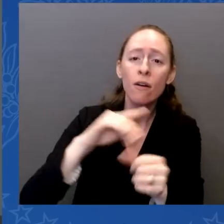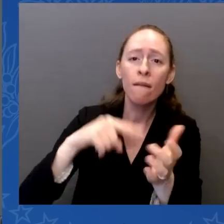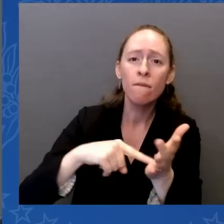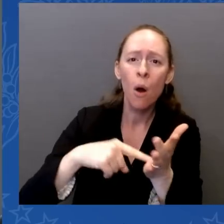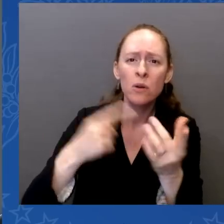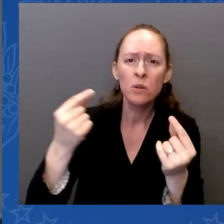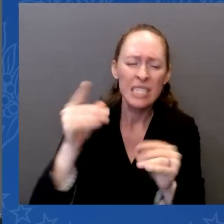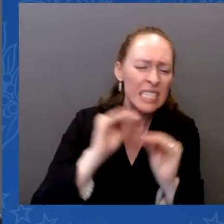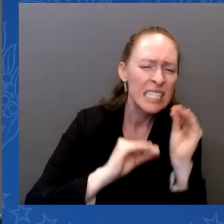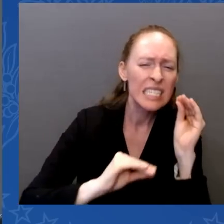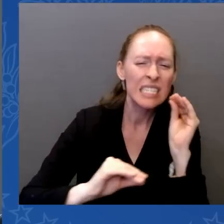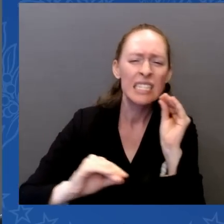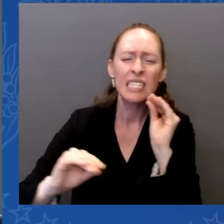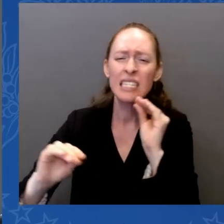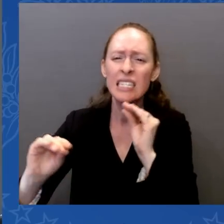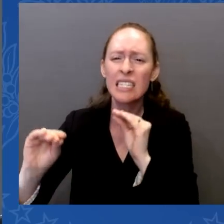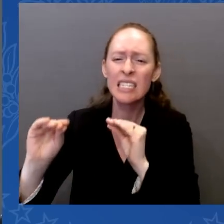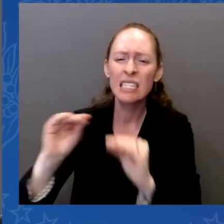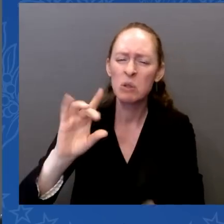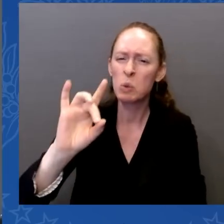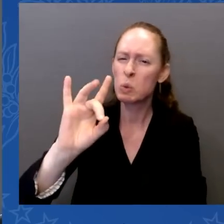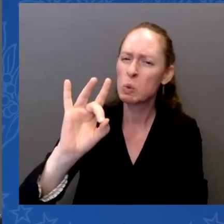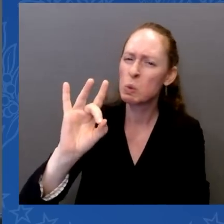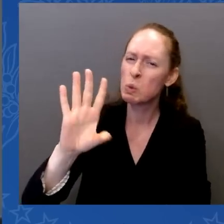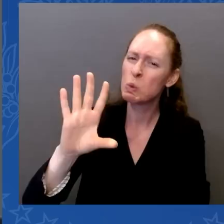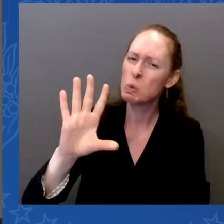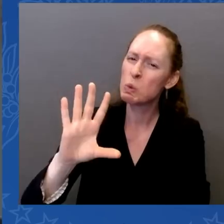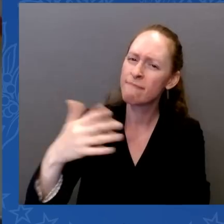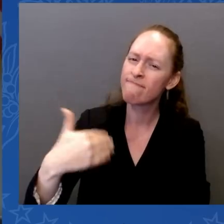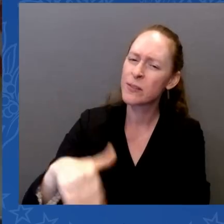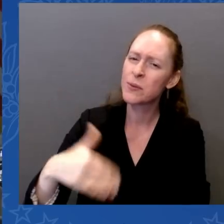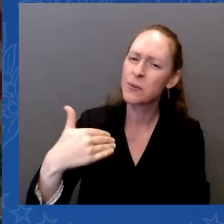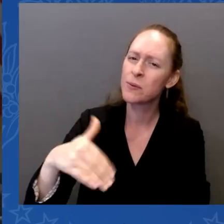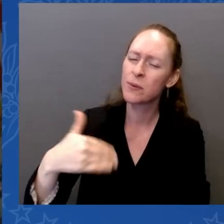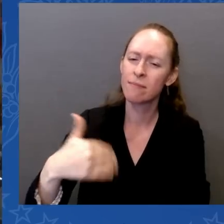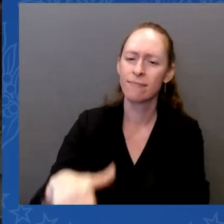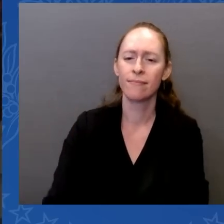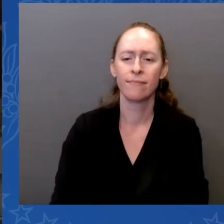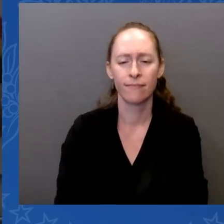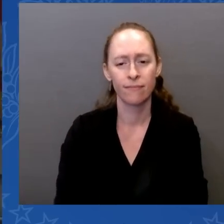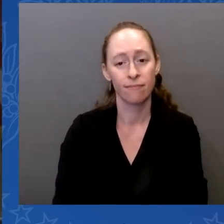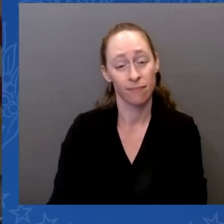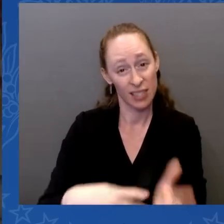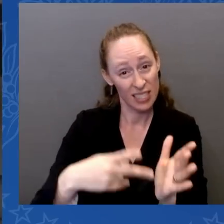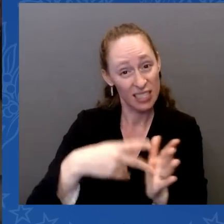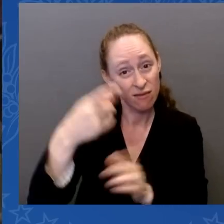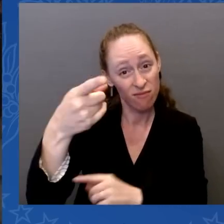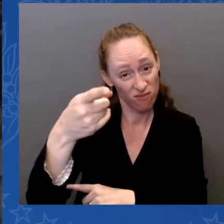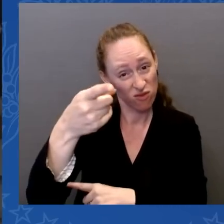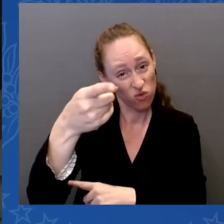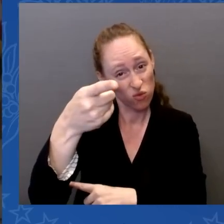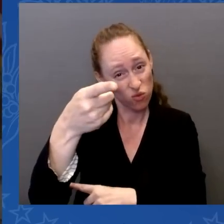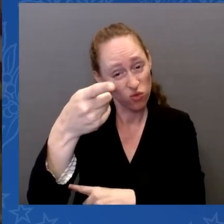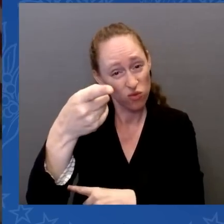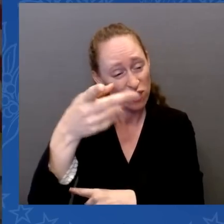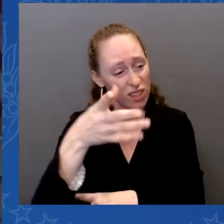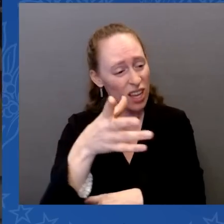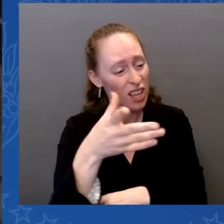As my dad would say, it not only deprives that child of a healthy existence, but it deprives a parent of their dignity -- their dignity.